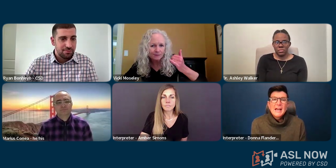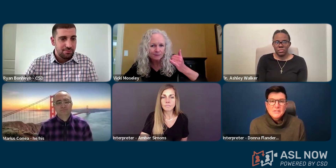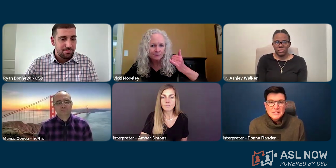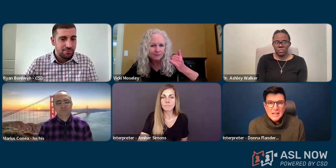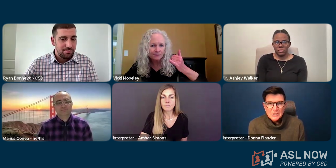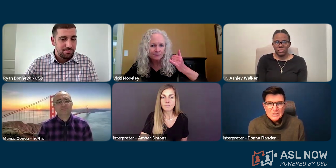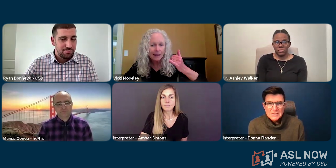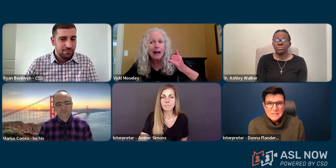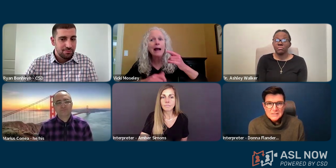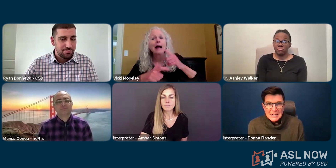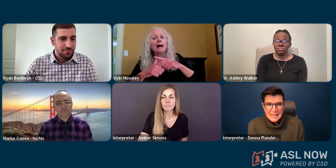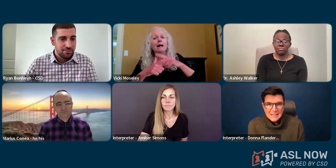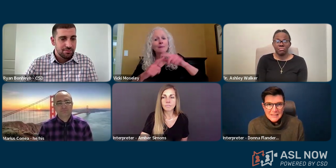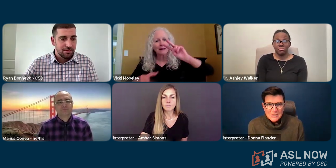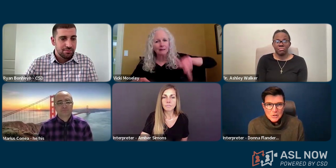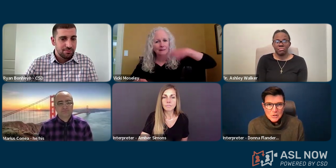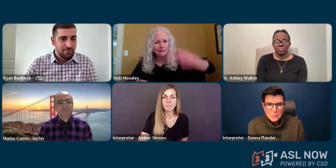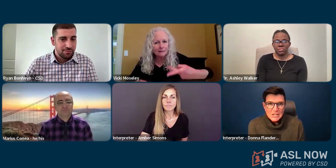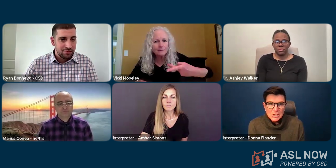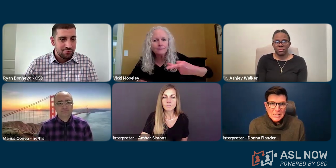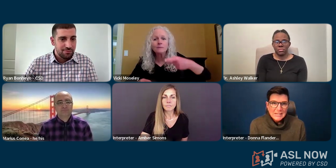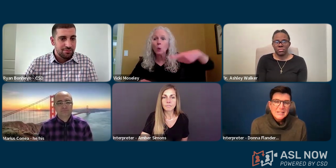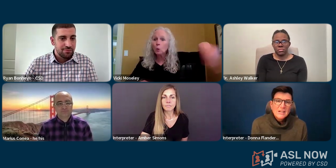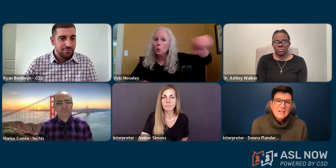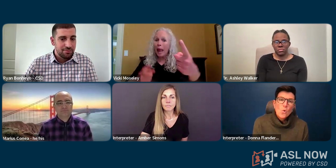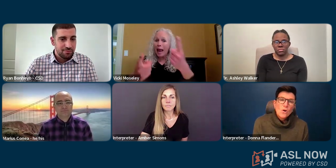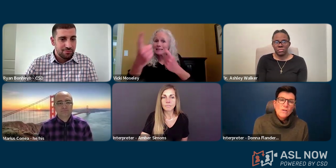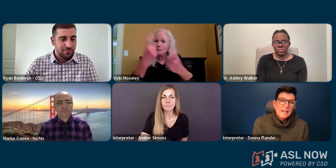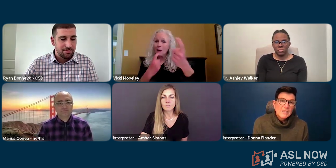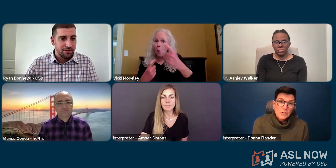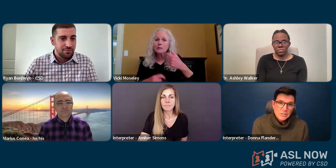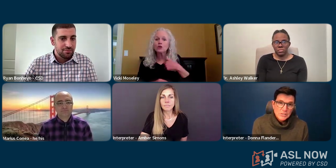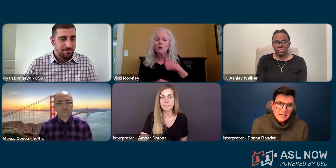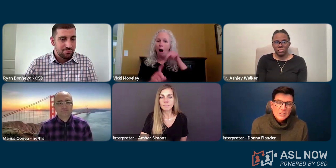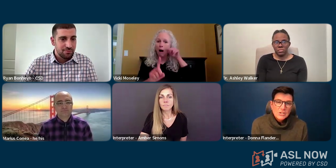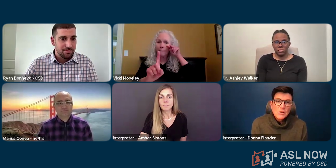and the signer is signing their interpretation or vice versa.